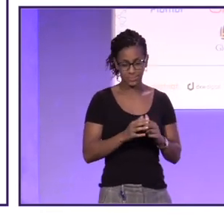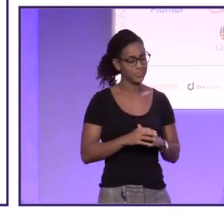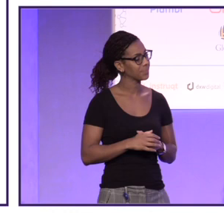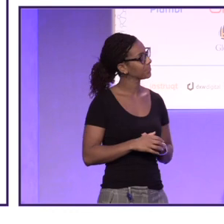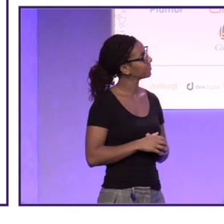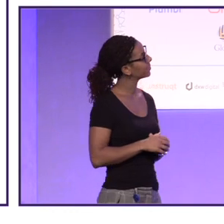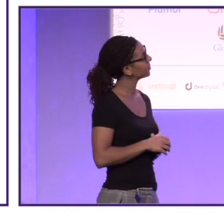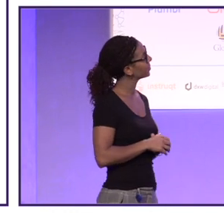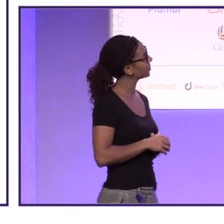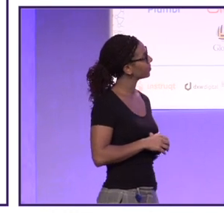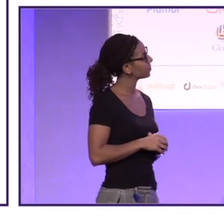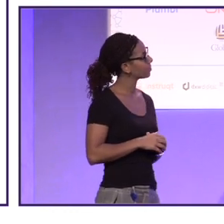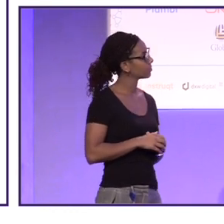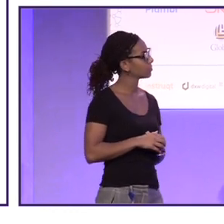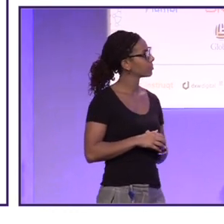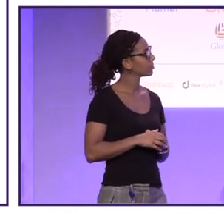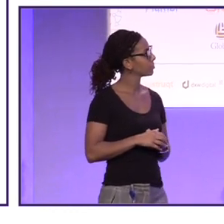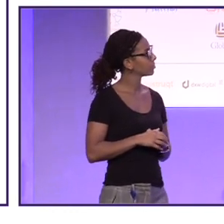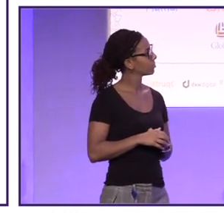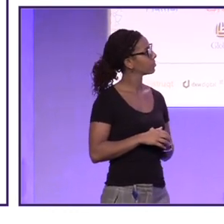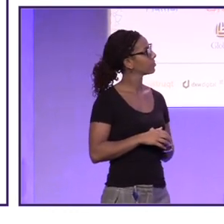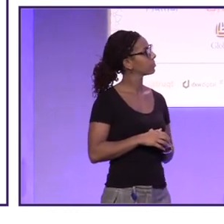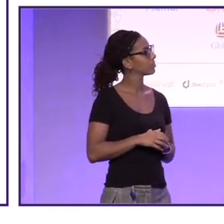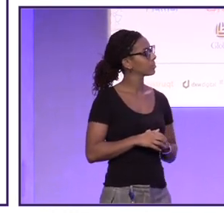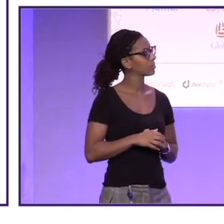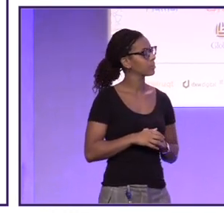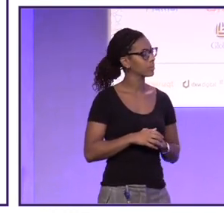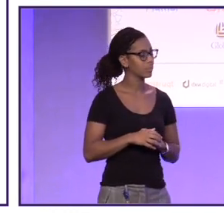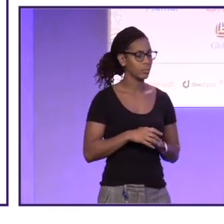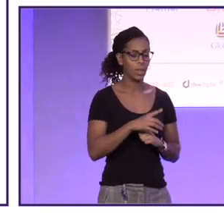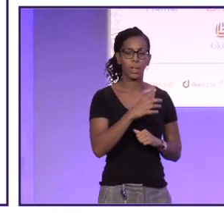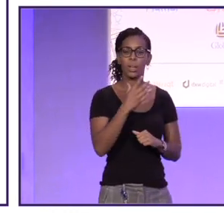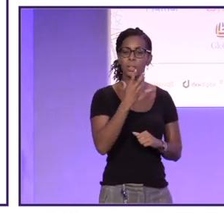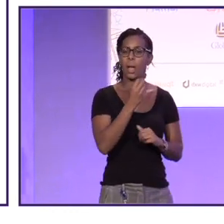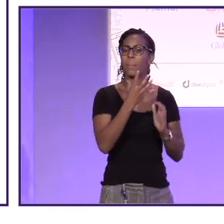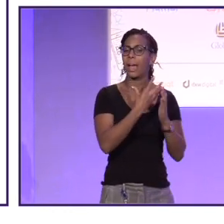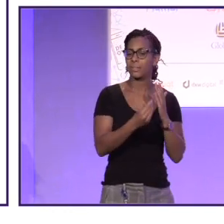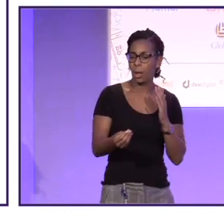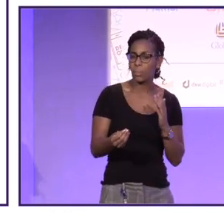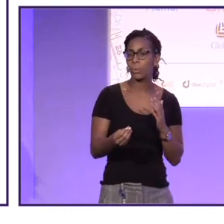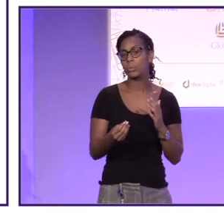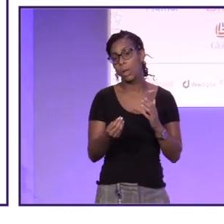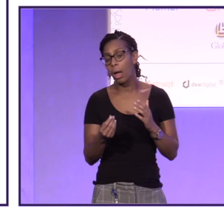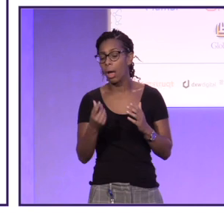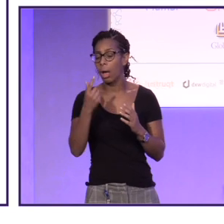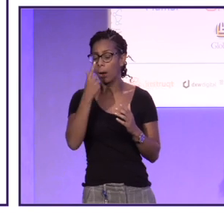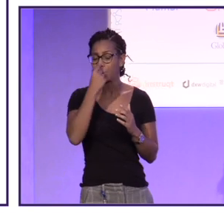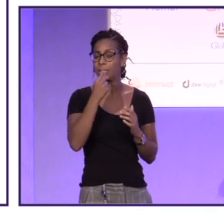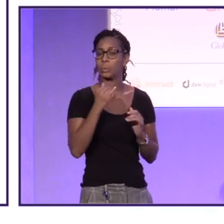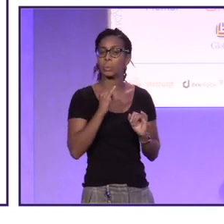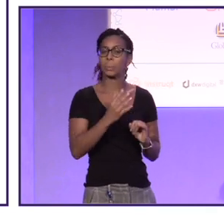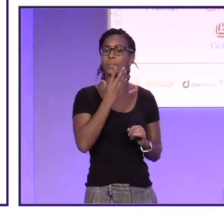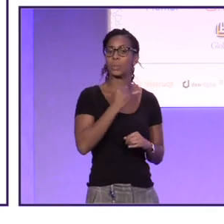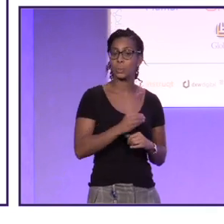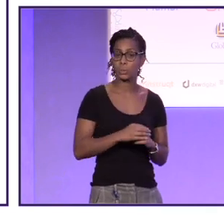examples where just potentially some misuse. If you need a programming language use a programming language.